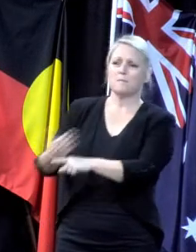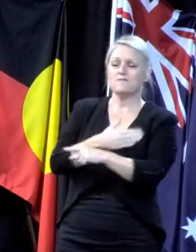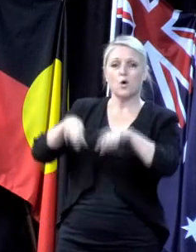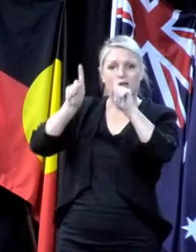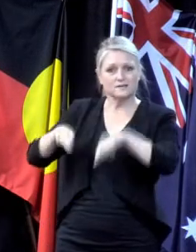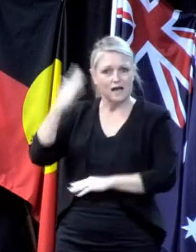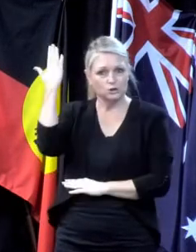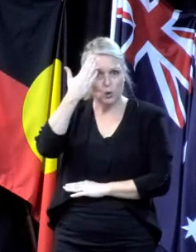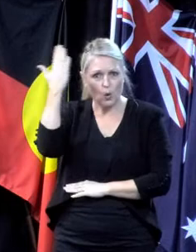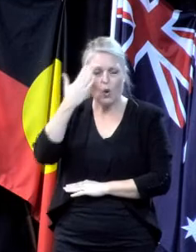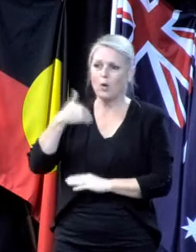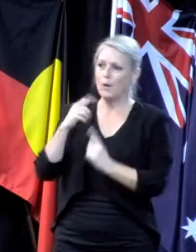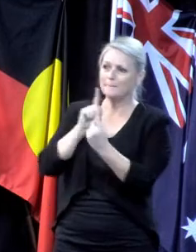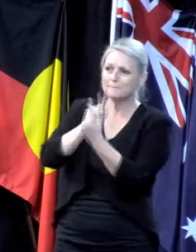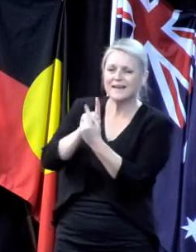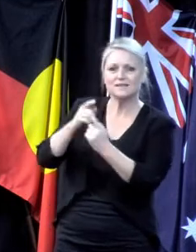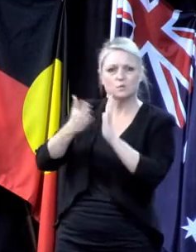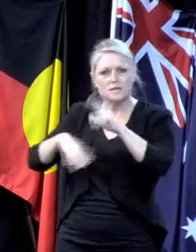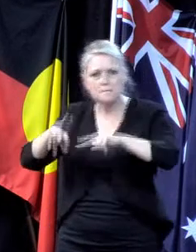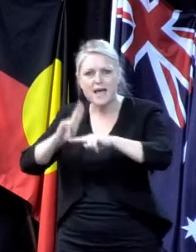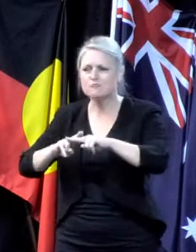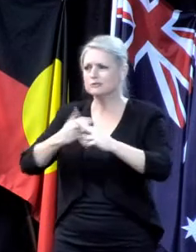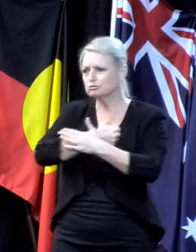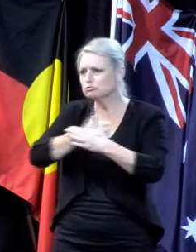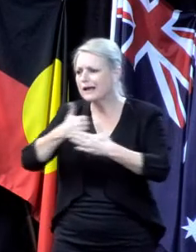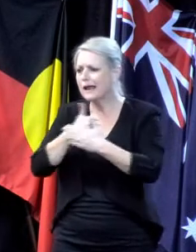We meet with them regularly as case managers.